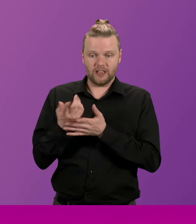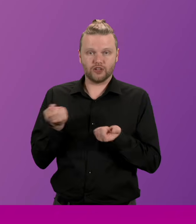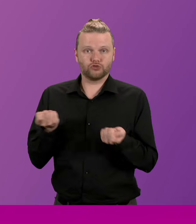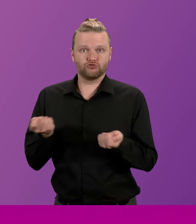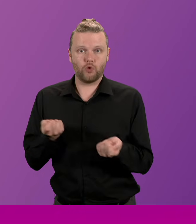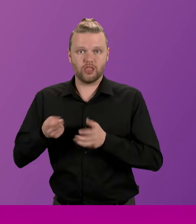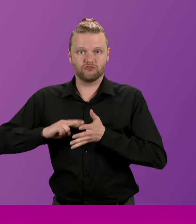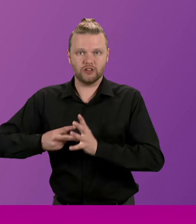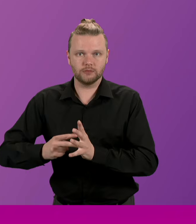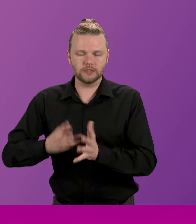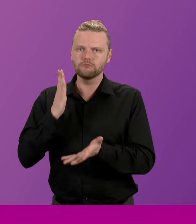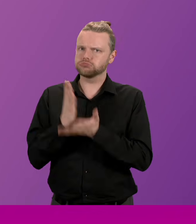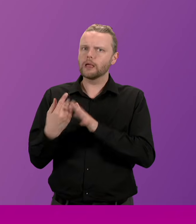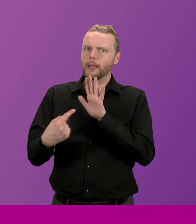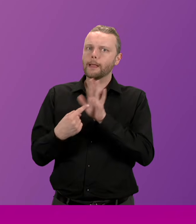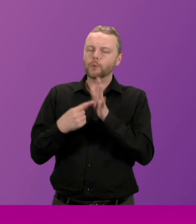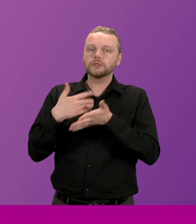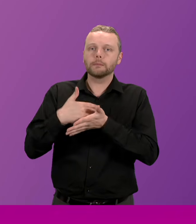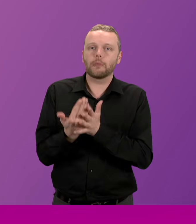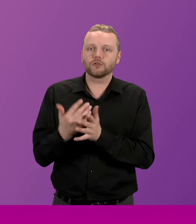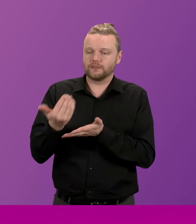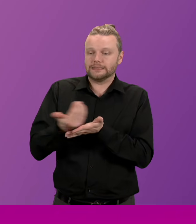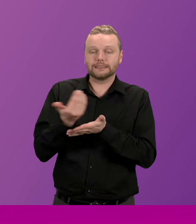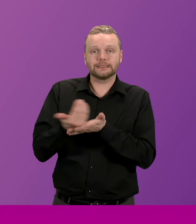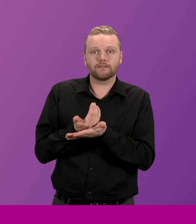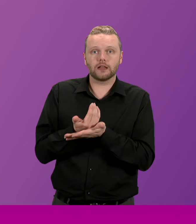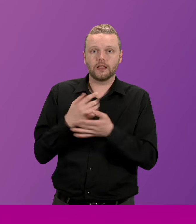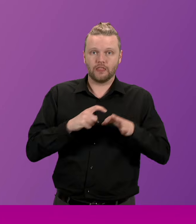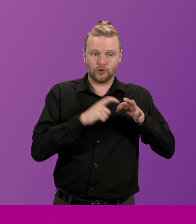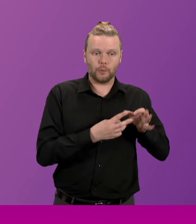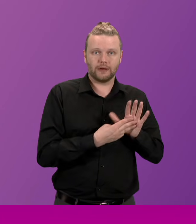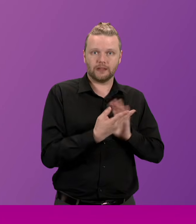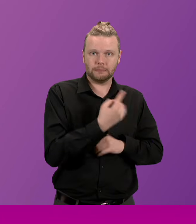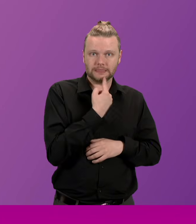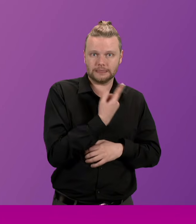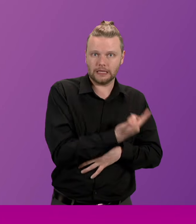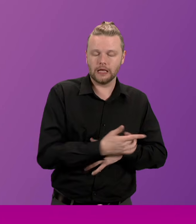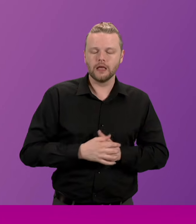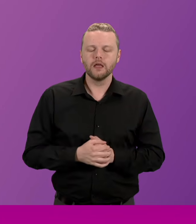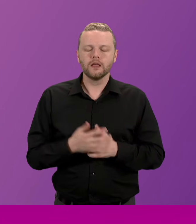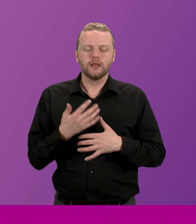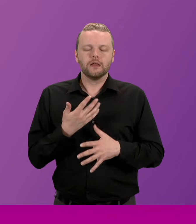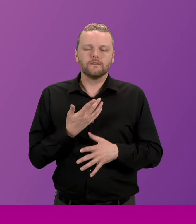which are an important part of the safeguards that Q Manivannan is searching for on behalf